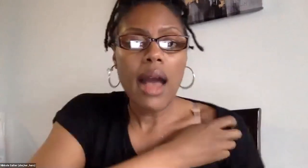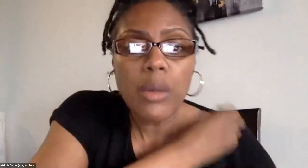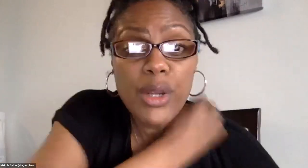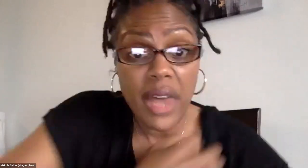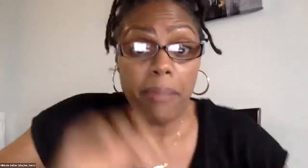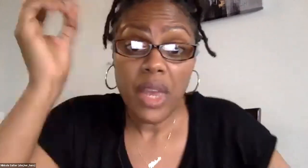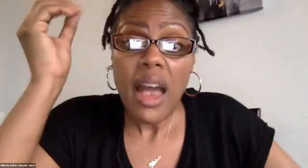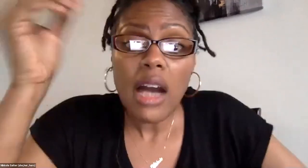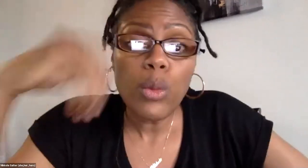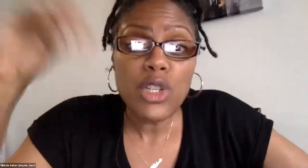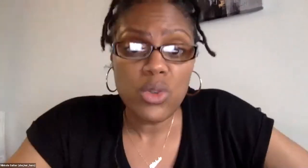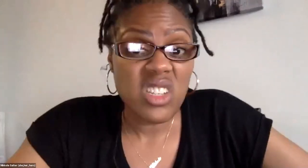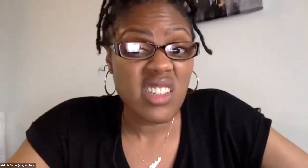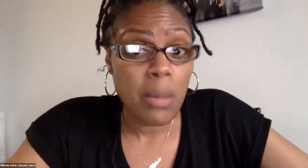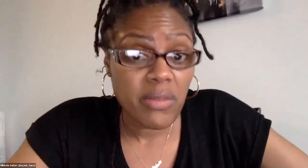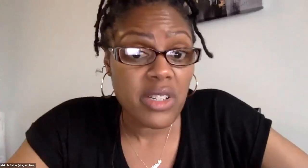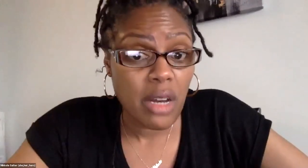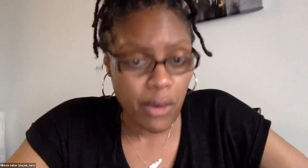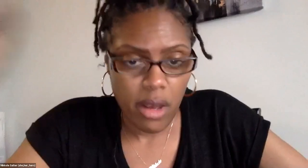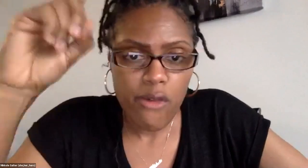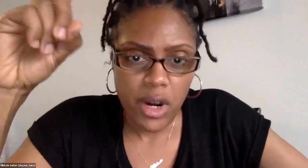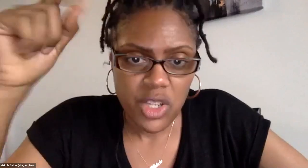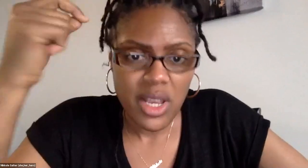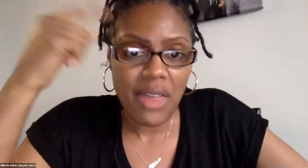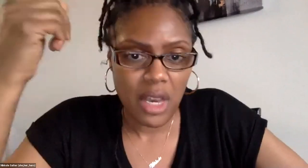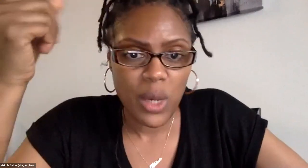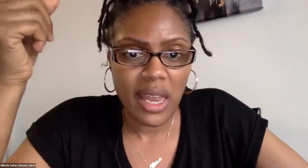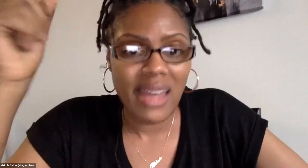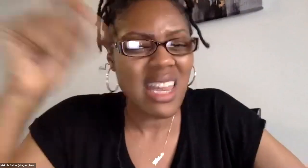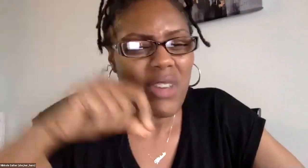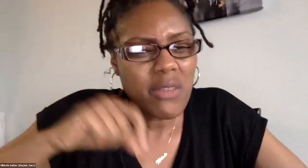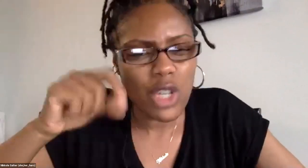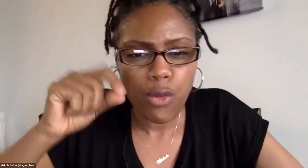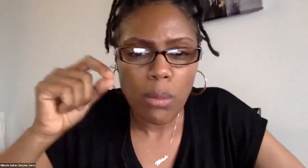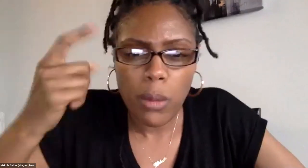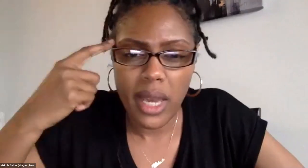How can we do that? How can we choose to step out of suffering? First, I think we can, even if just for a moment